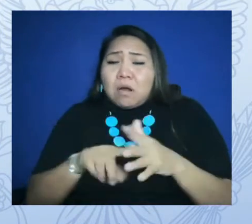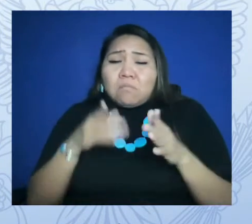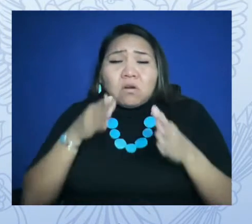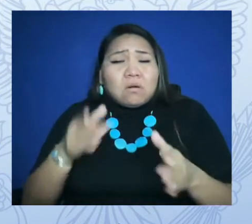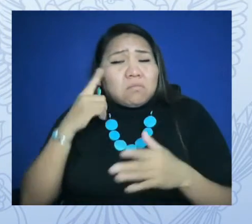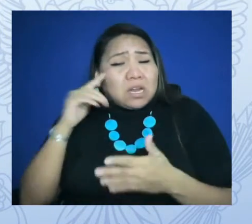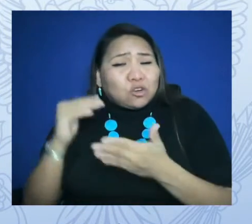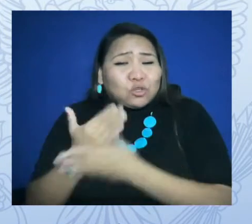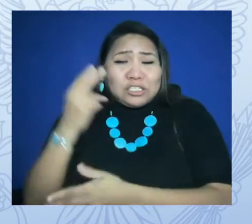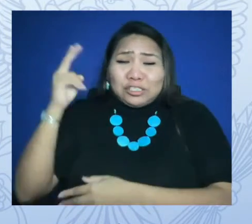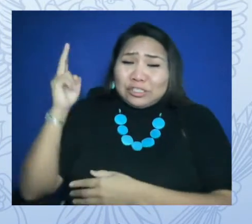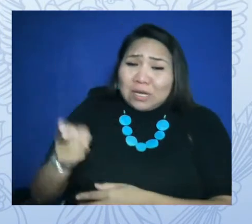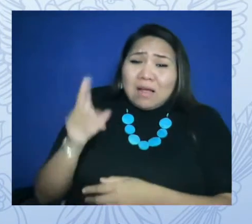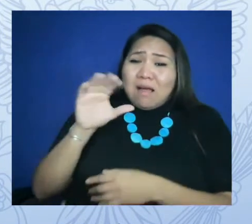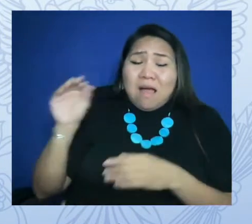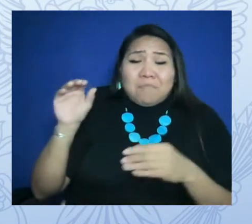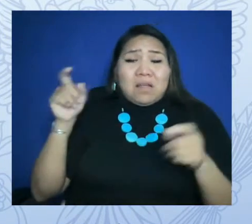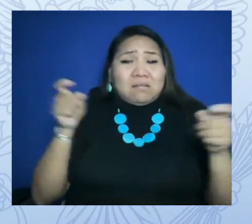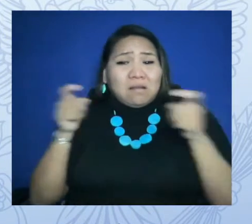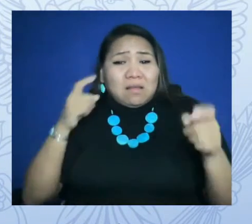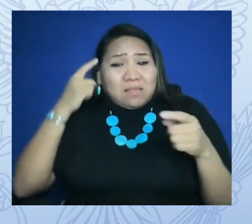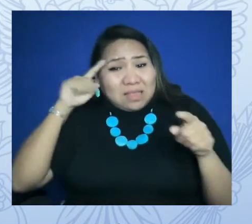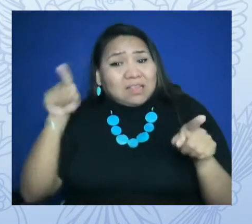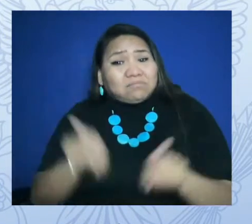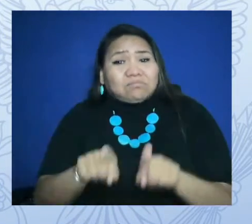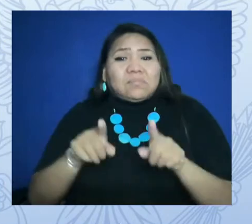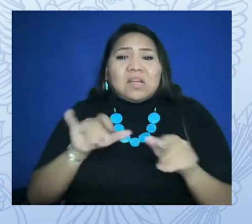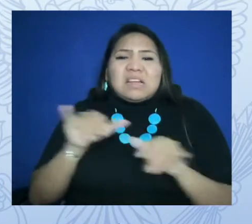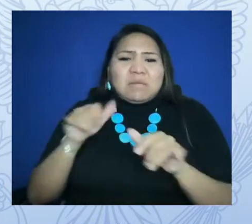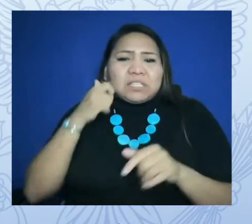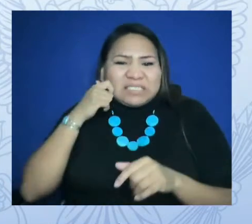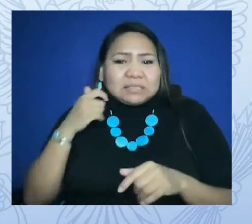like the one recently reached for Bears Ears National Monument in Utah.